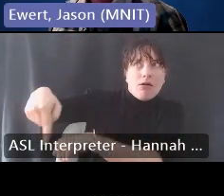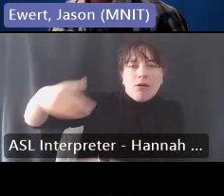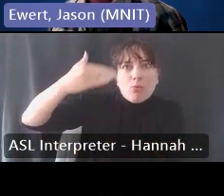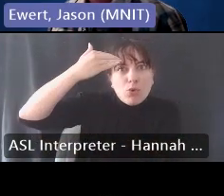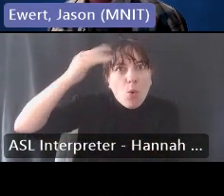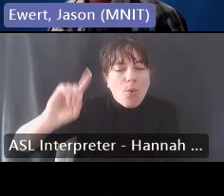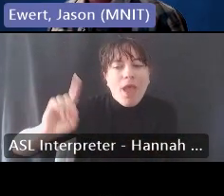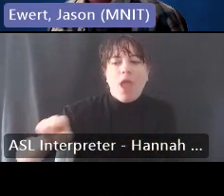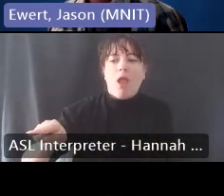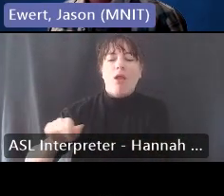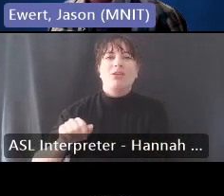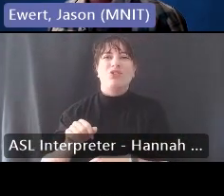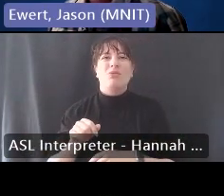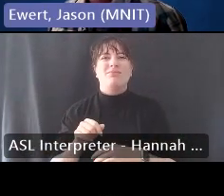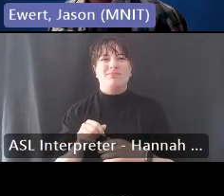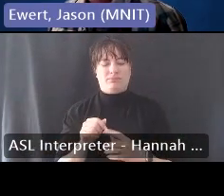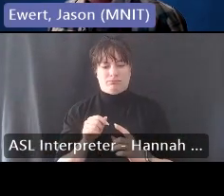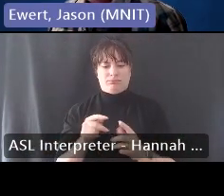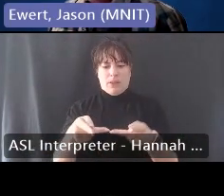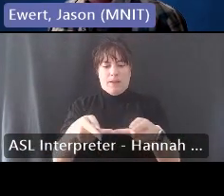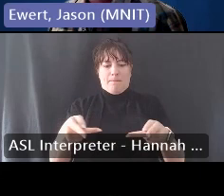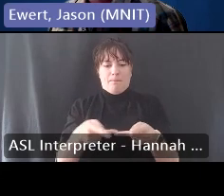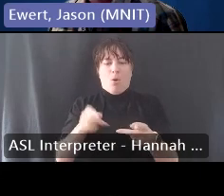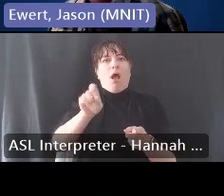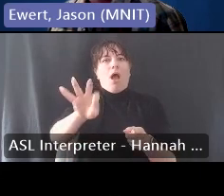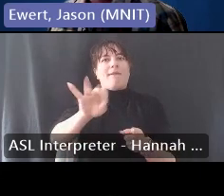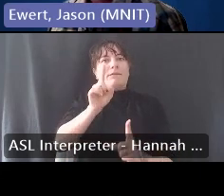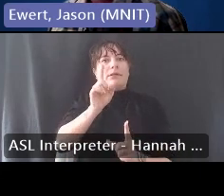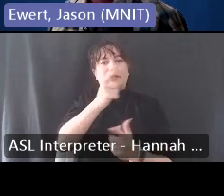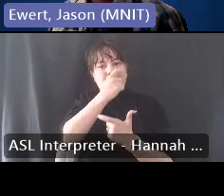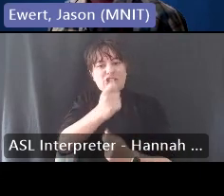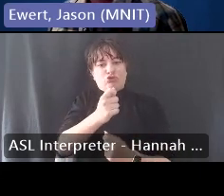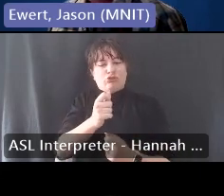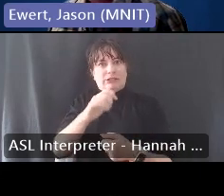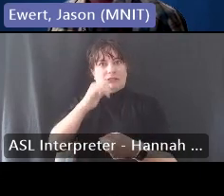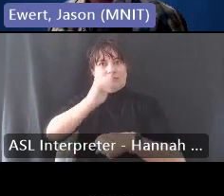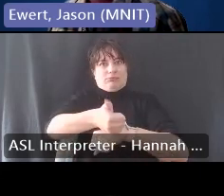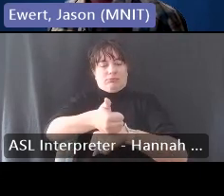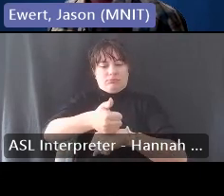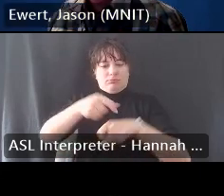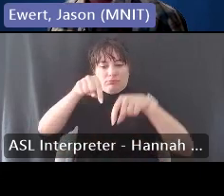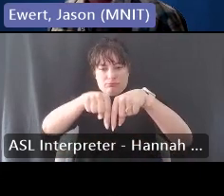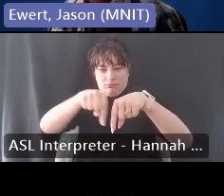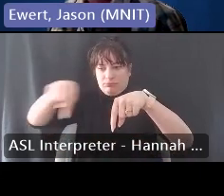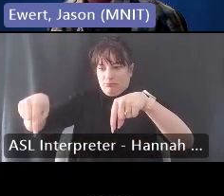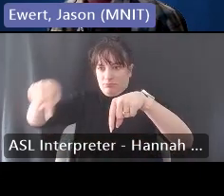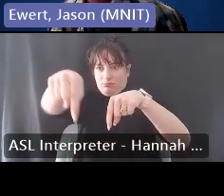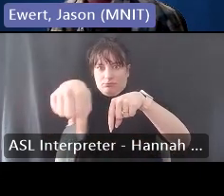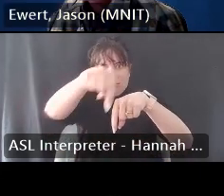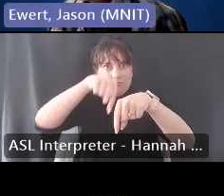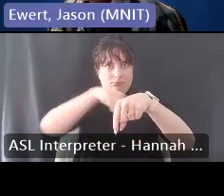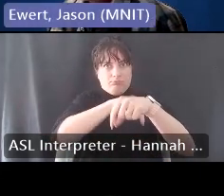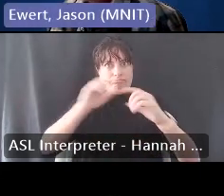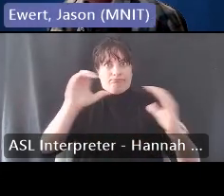describing the spatial relationship about what's being displayed on the map.